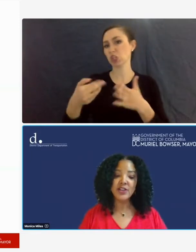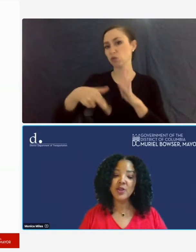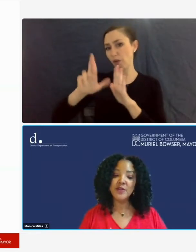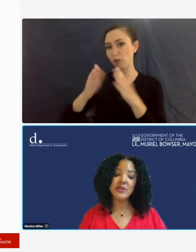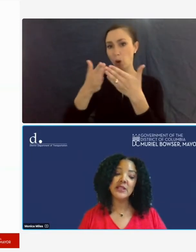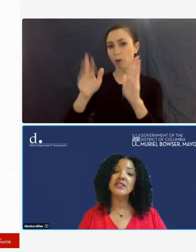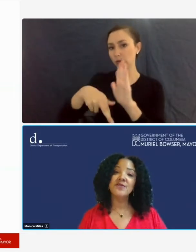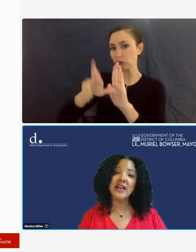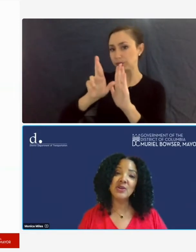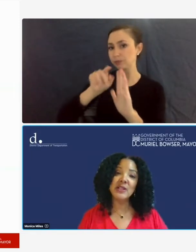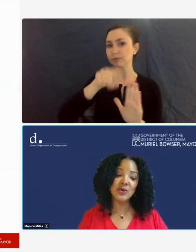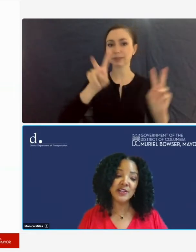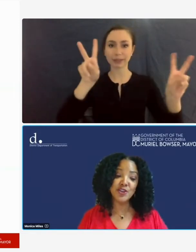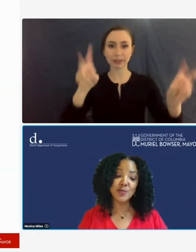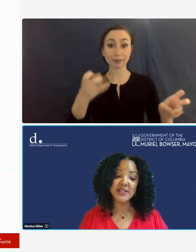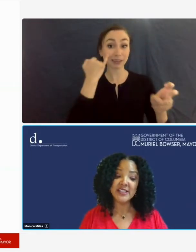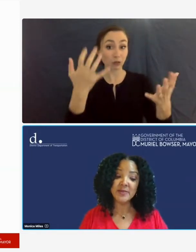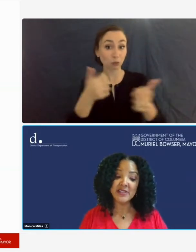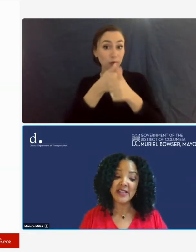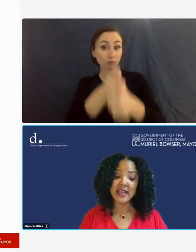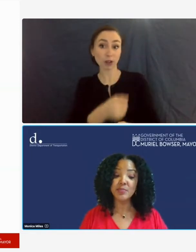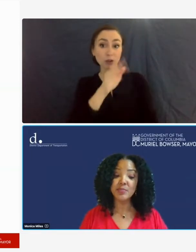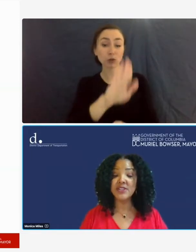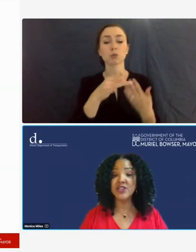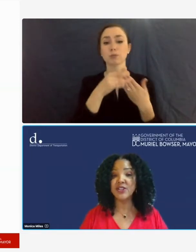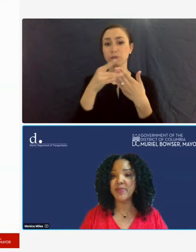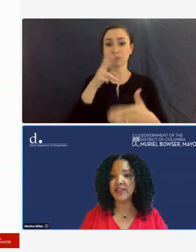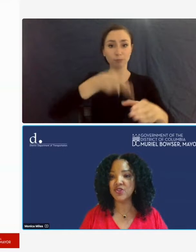if you would like to follow along in your participants guide please turn to page three